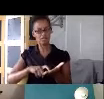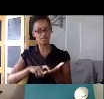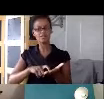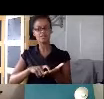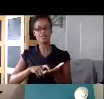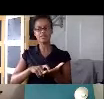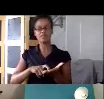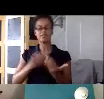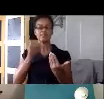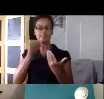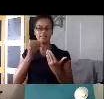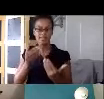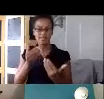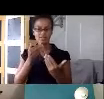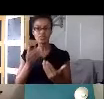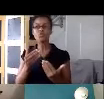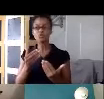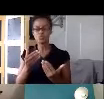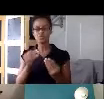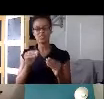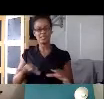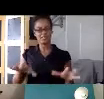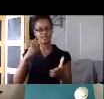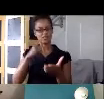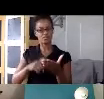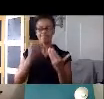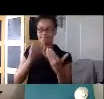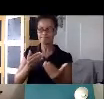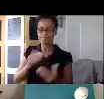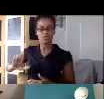to those whose territory we reside on, and a way of honoring the First Nations people